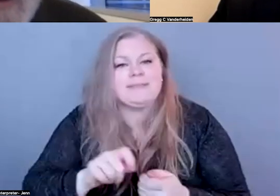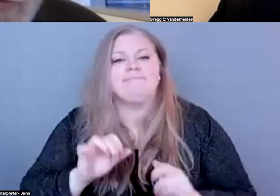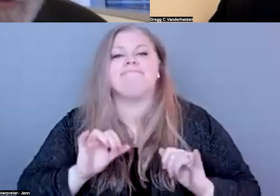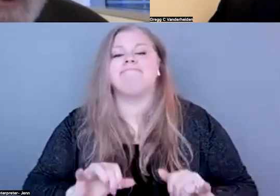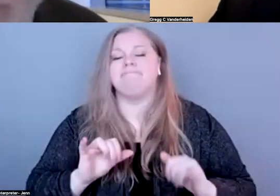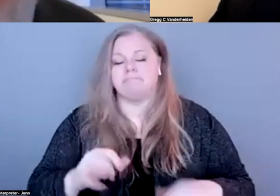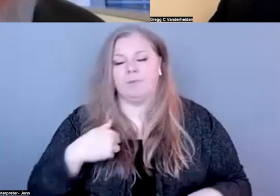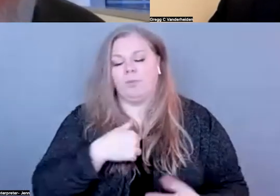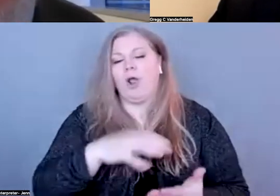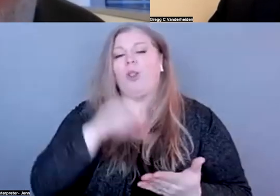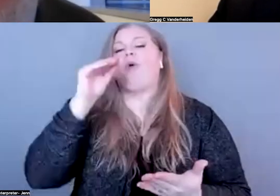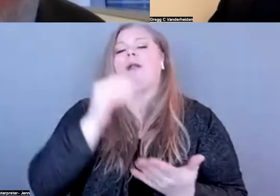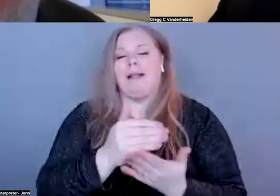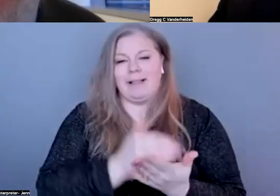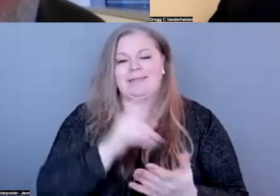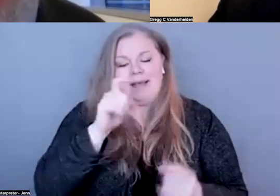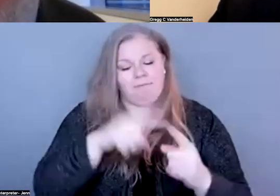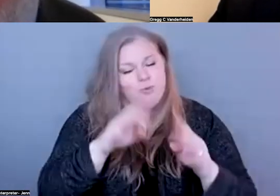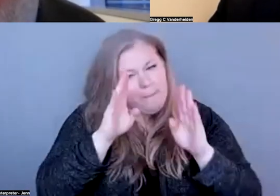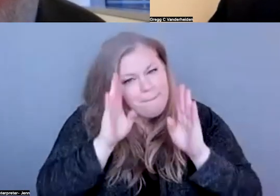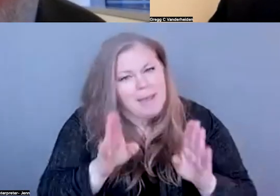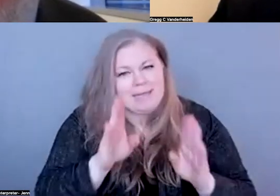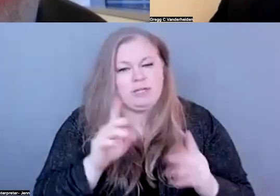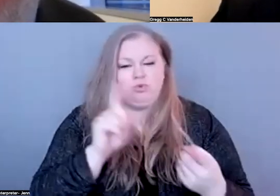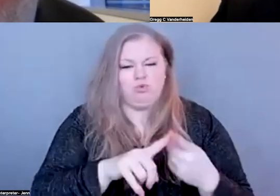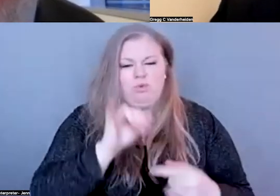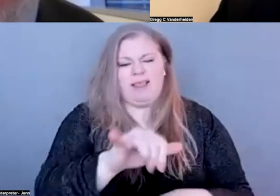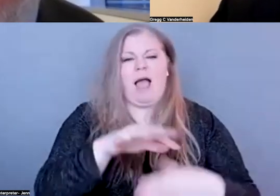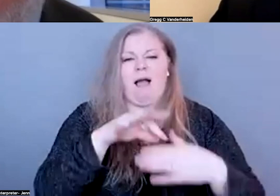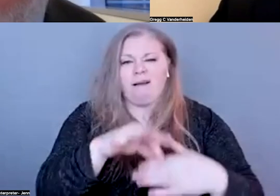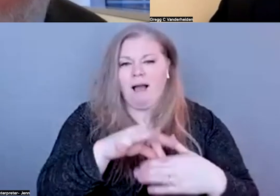learned the lesson that we have to pay attention to the content that comes up.